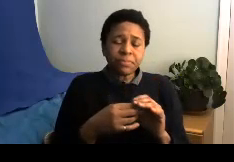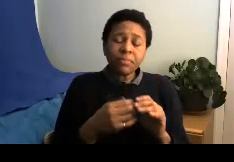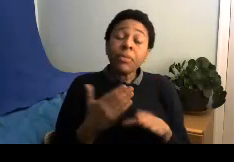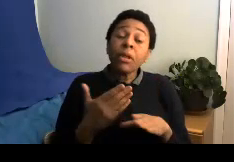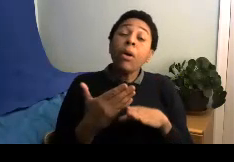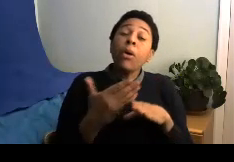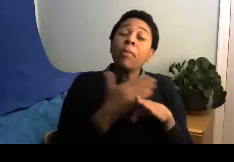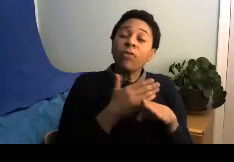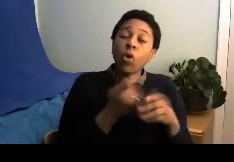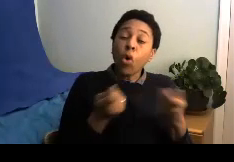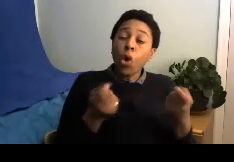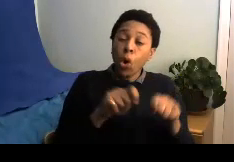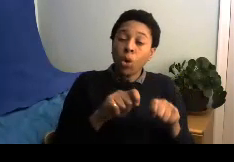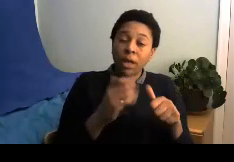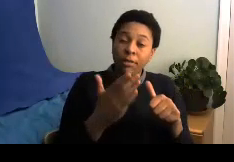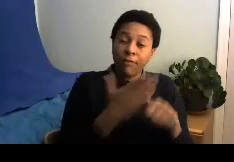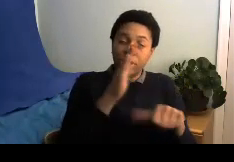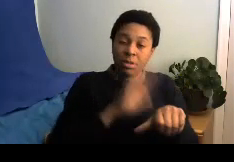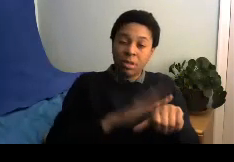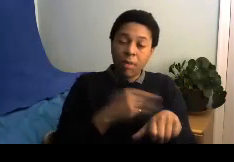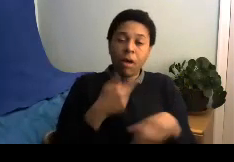lockdown to see Love, love, Love. And during the second